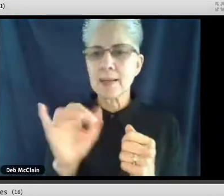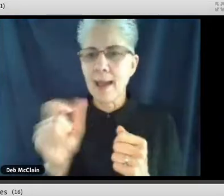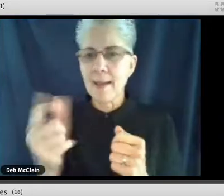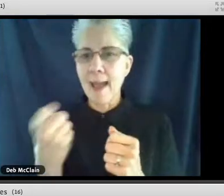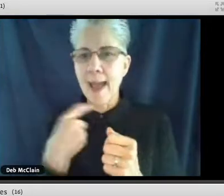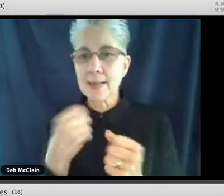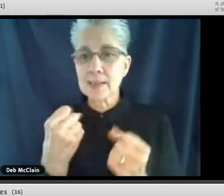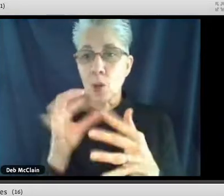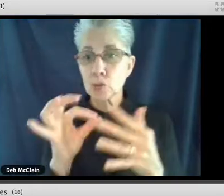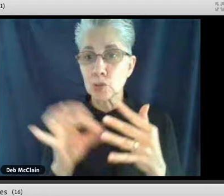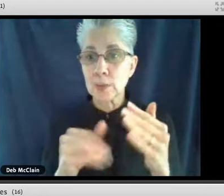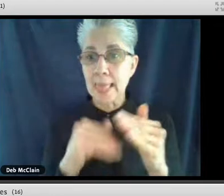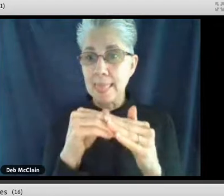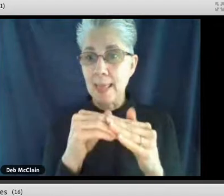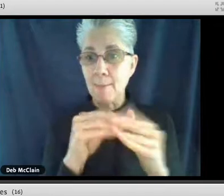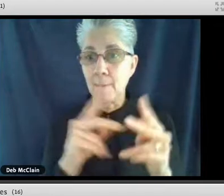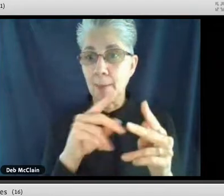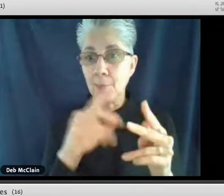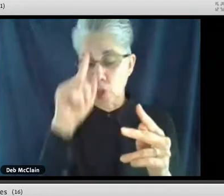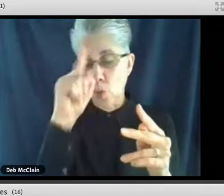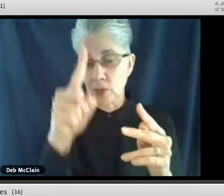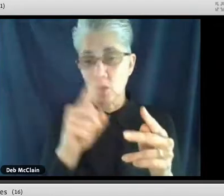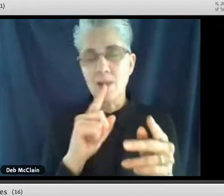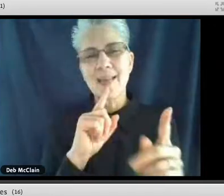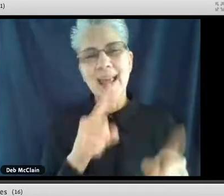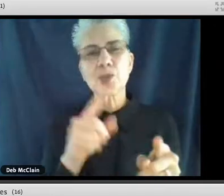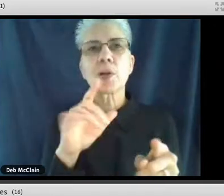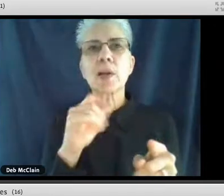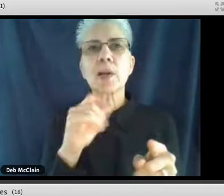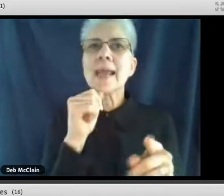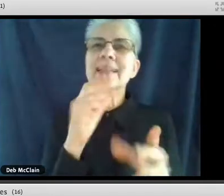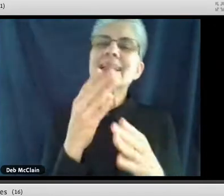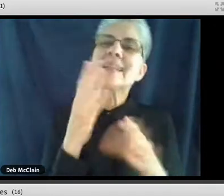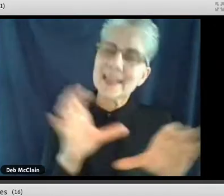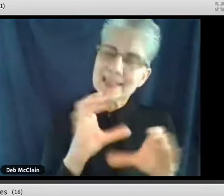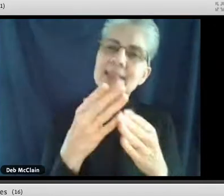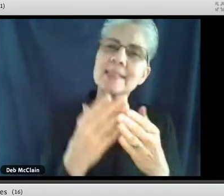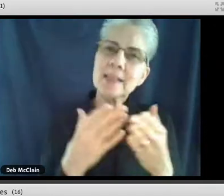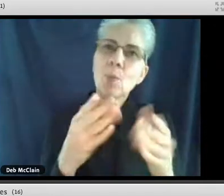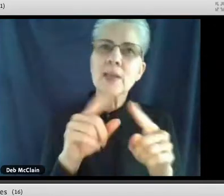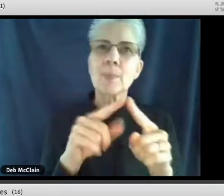limit people's originality regarding their answers?" It does in some ways, but it has its advantages.